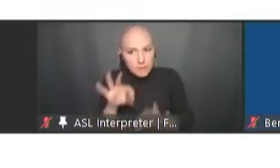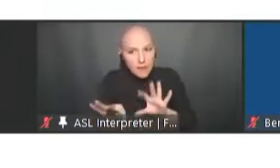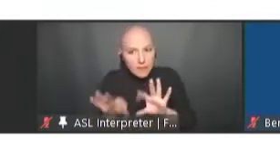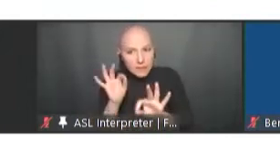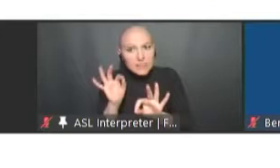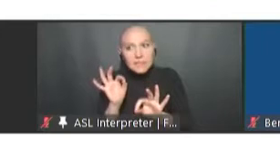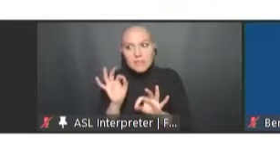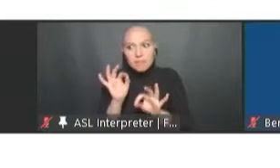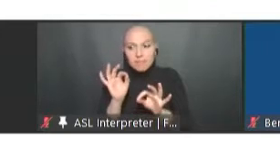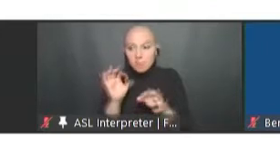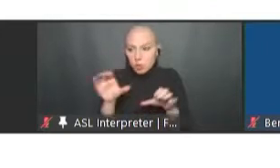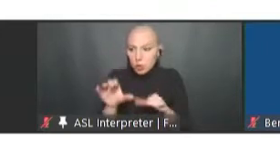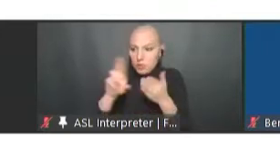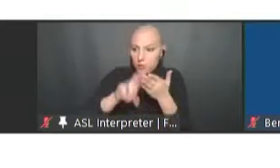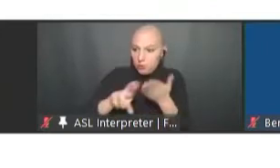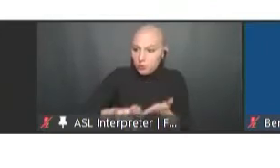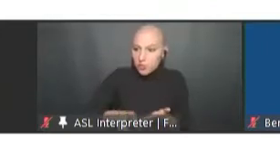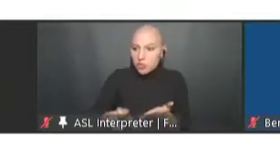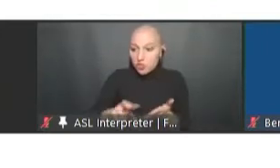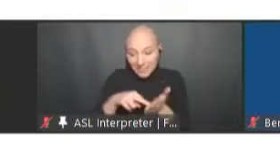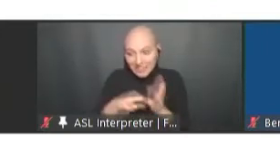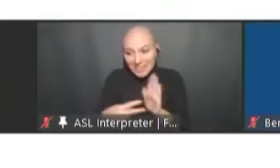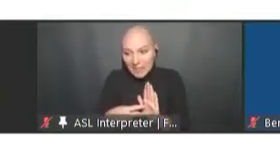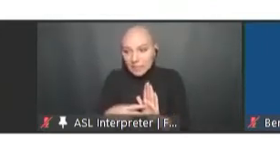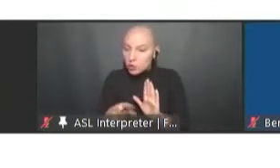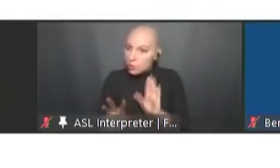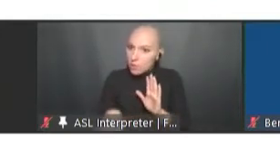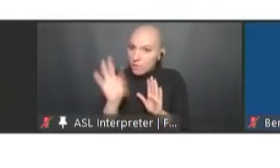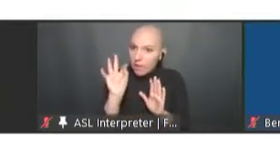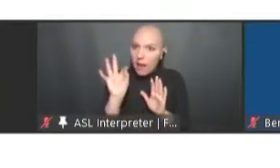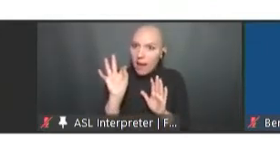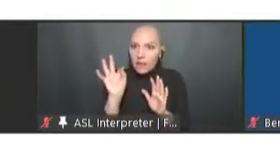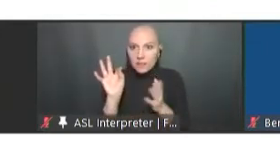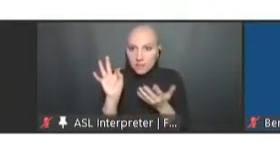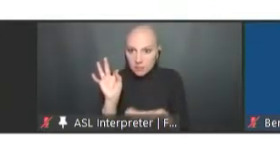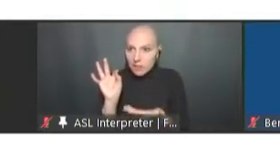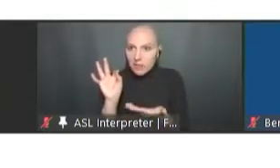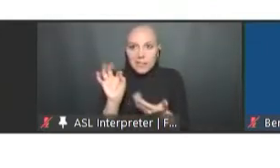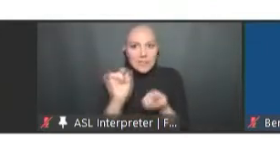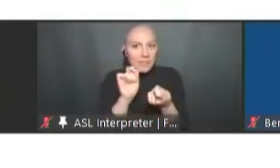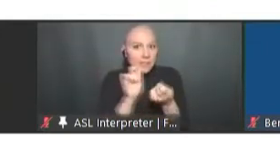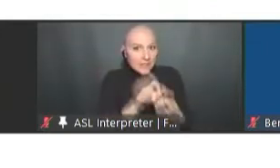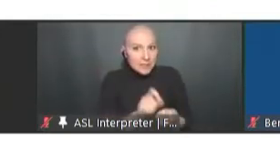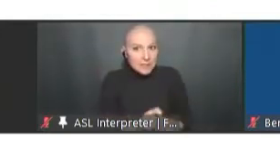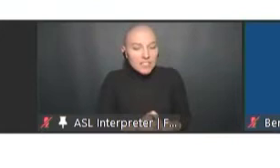doing research that's intended to find out that there are specific subsets where